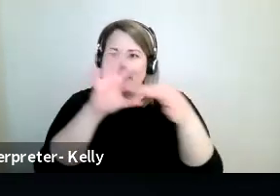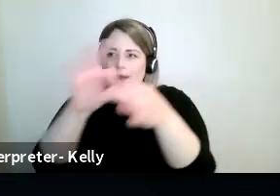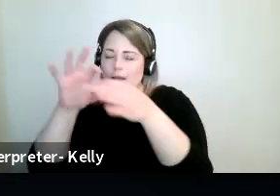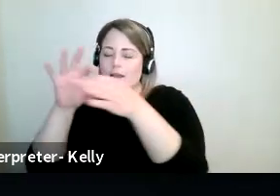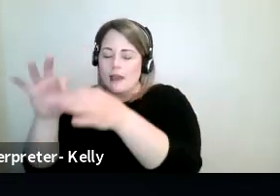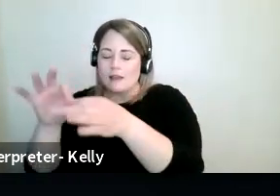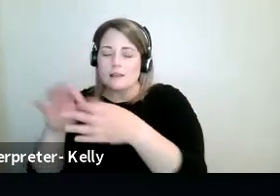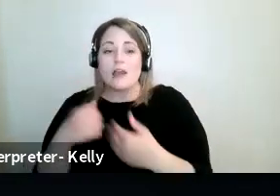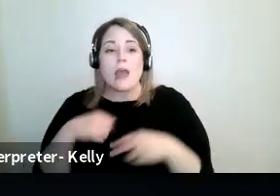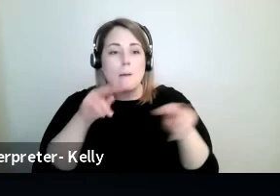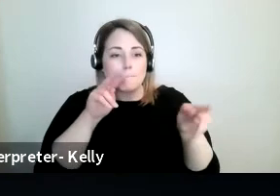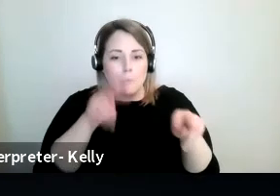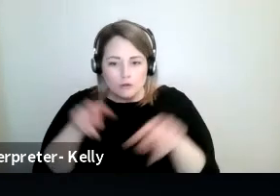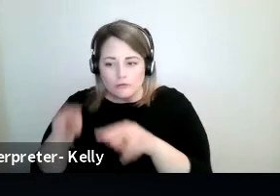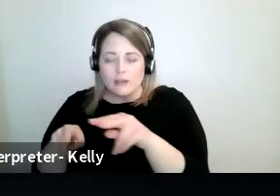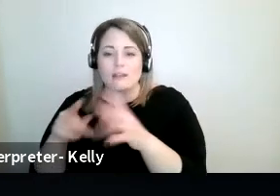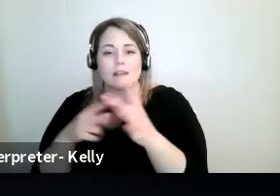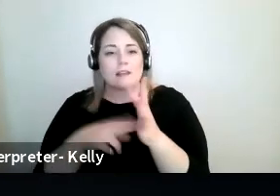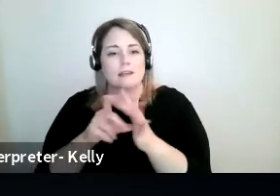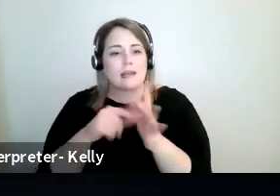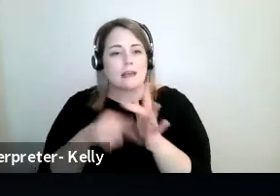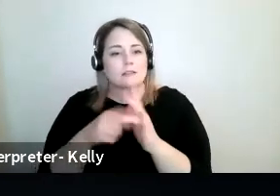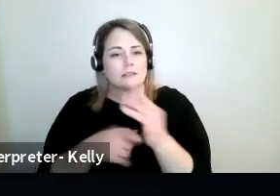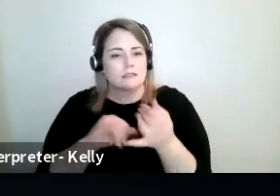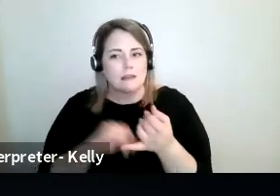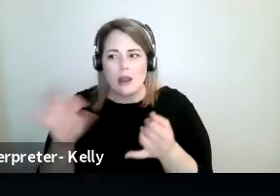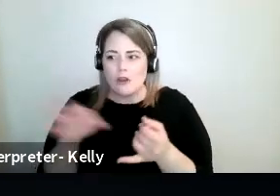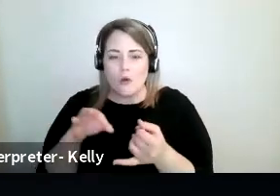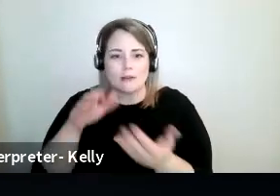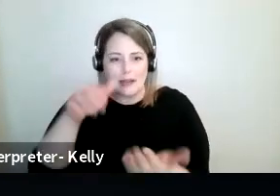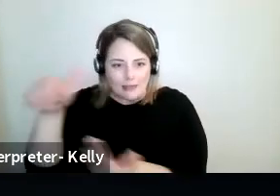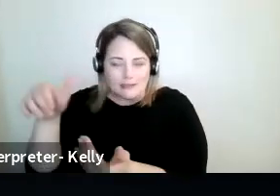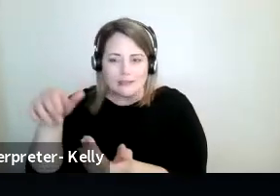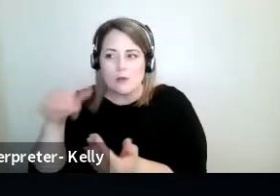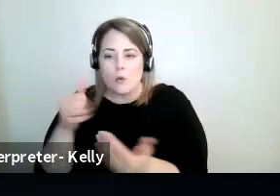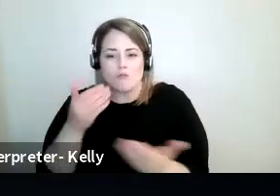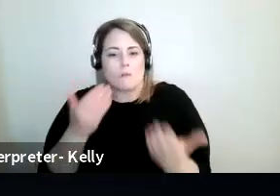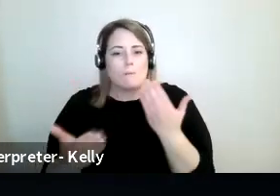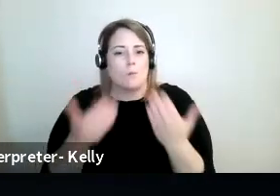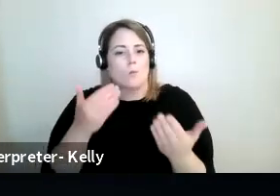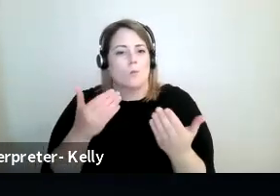and indicators aren't collecting or reporting against those really high level frameworks,